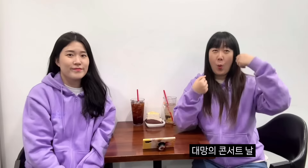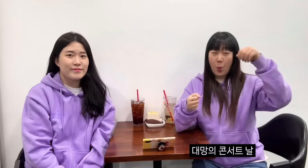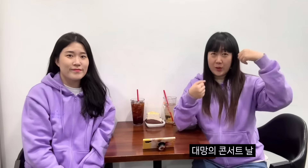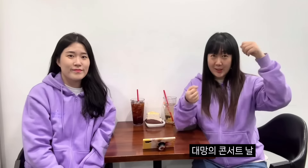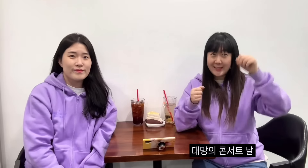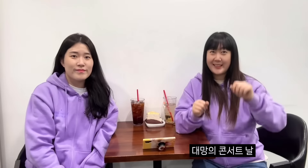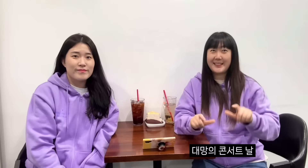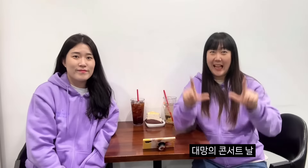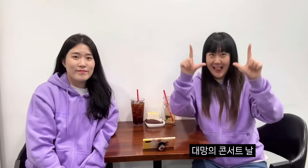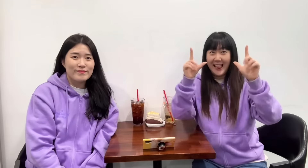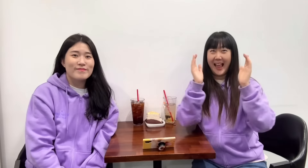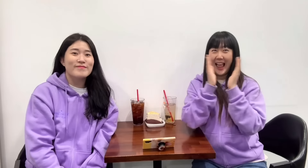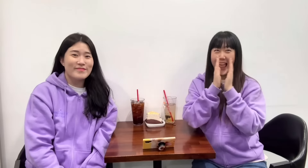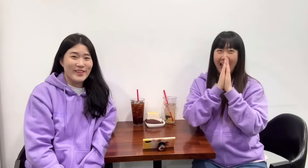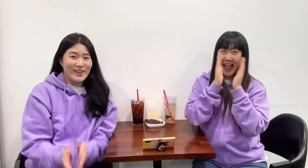finally the concert day